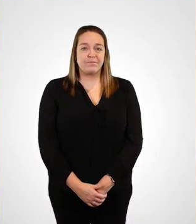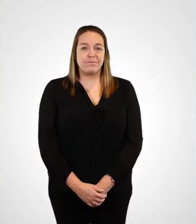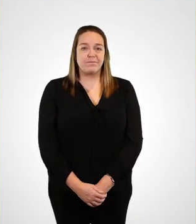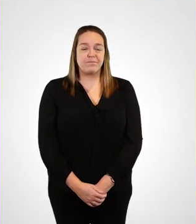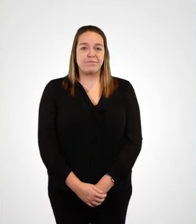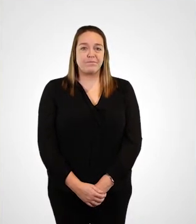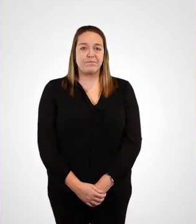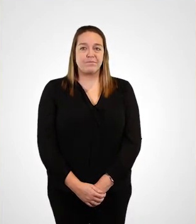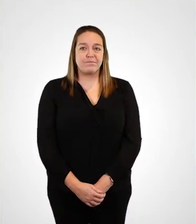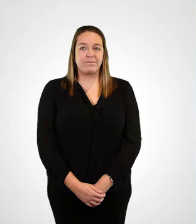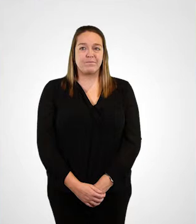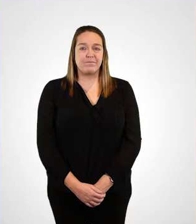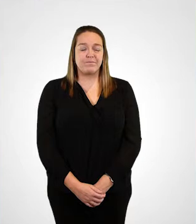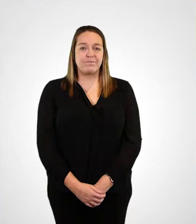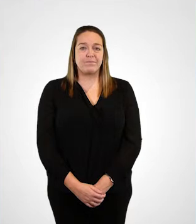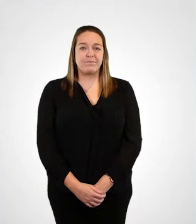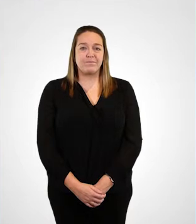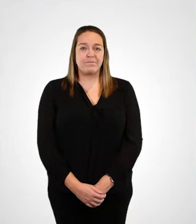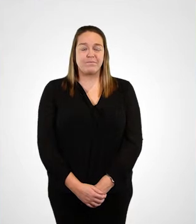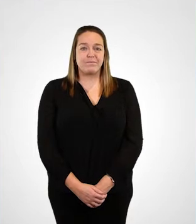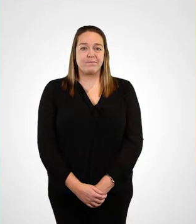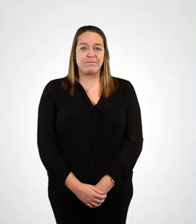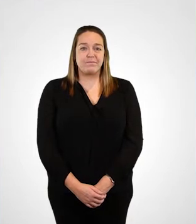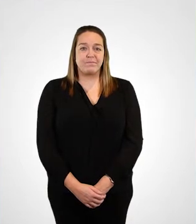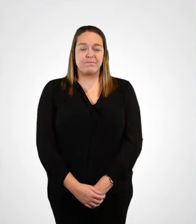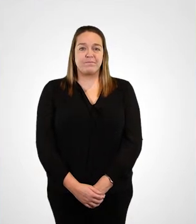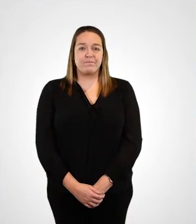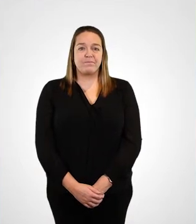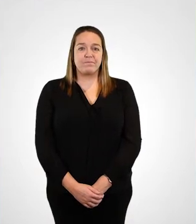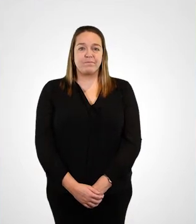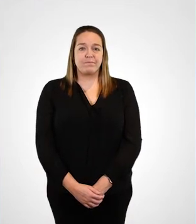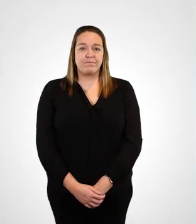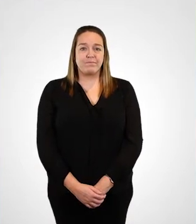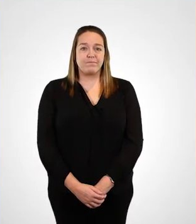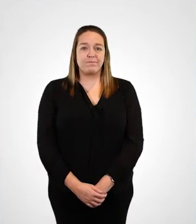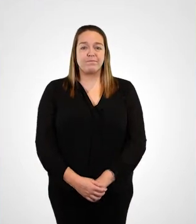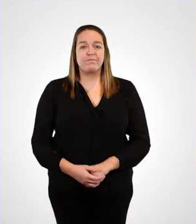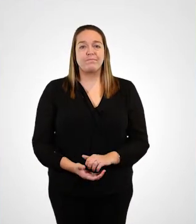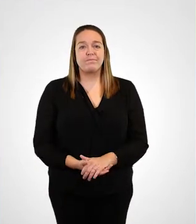"T, t, t". "S".